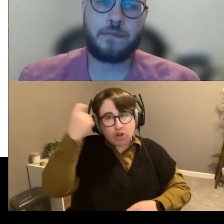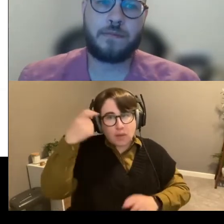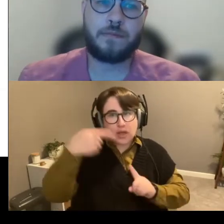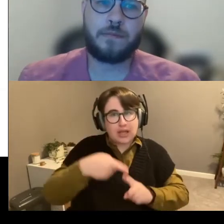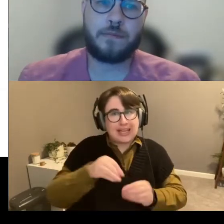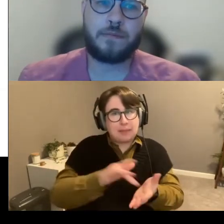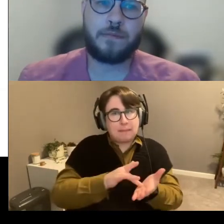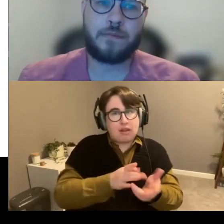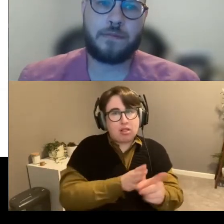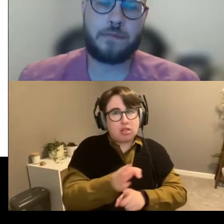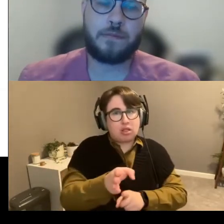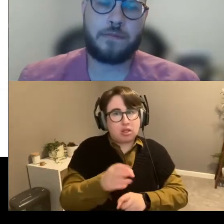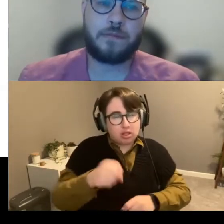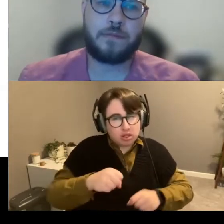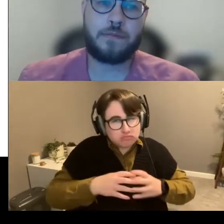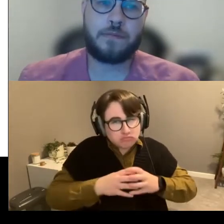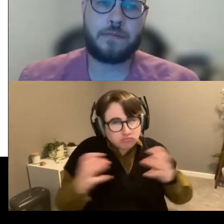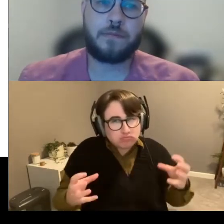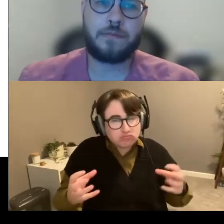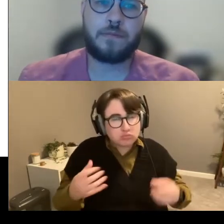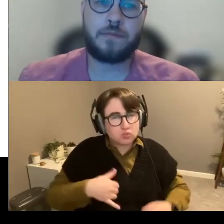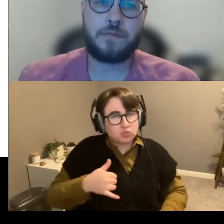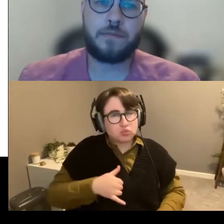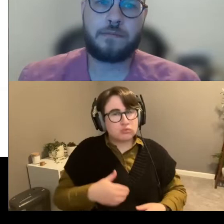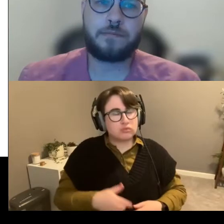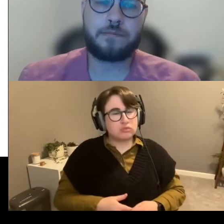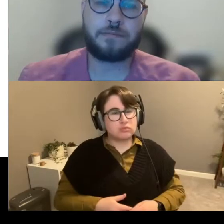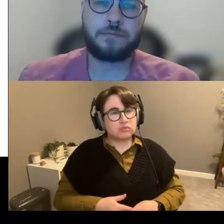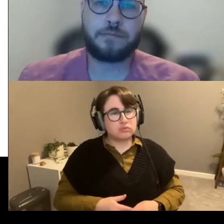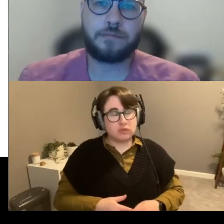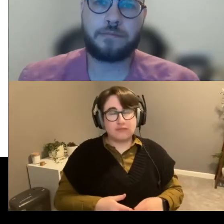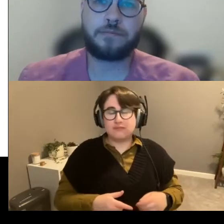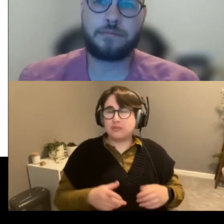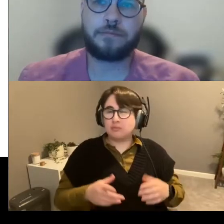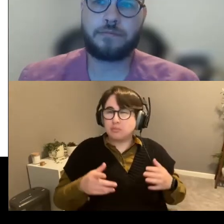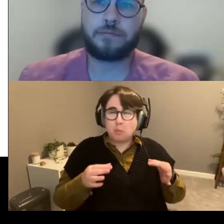and it's something that is super important to Afton and I